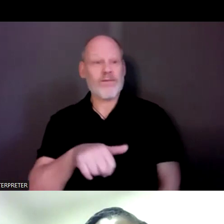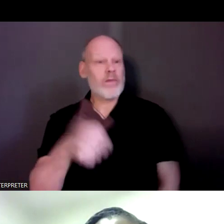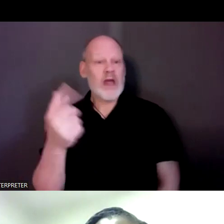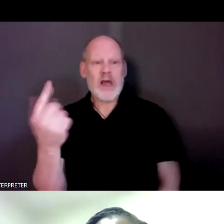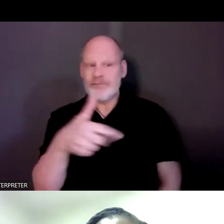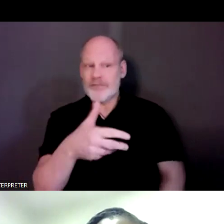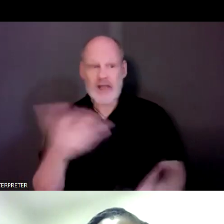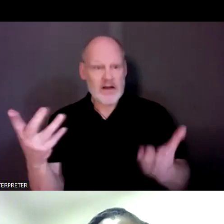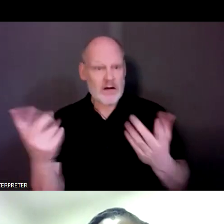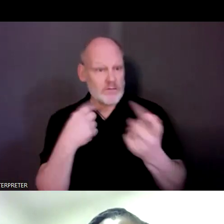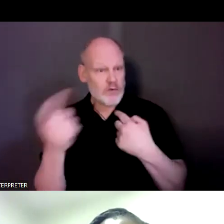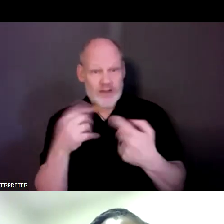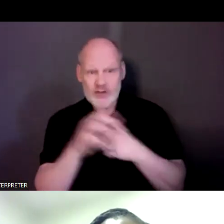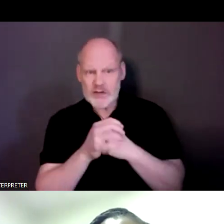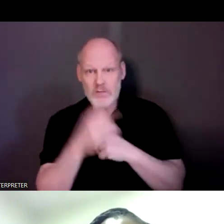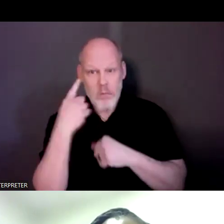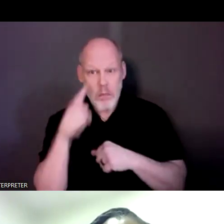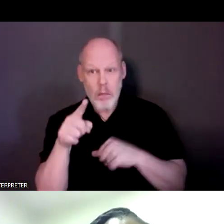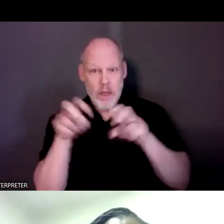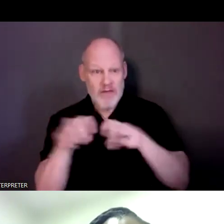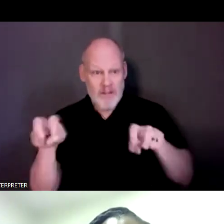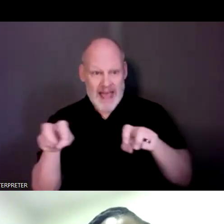any questions folks have for the panelists would love to hear them